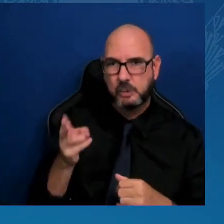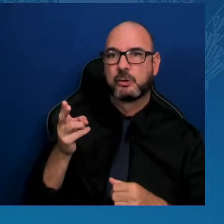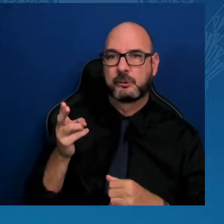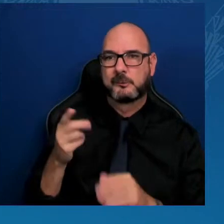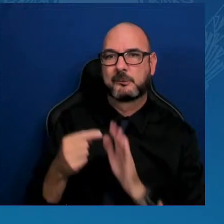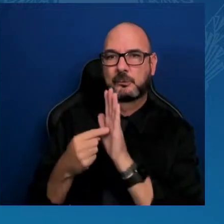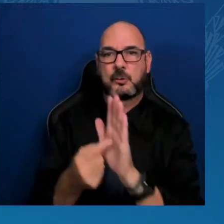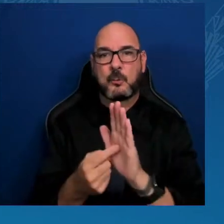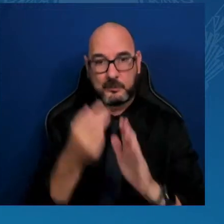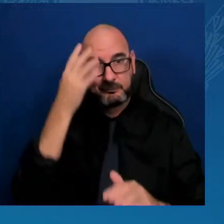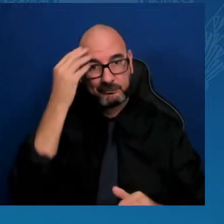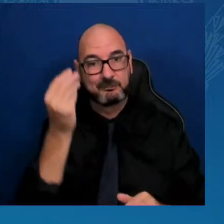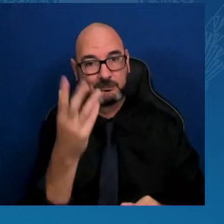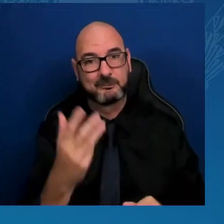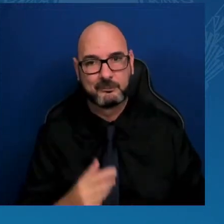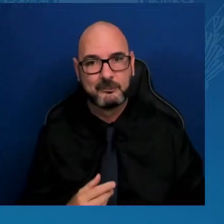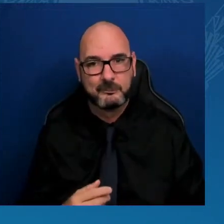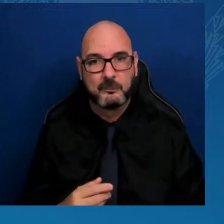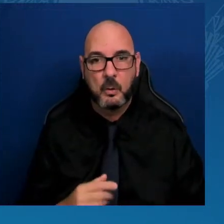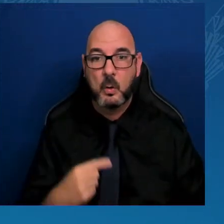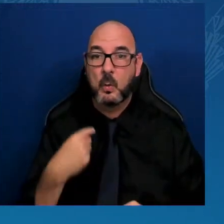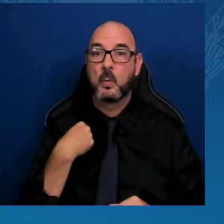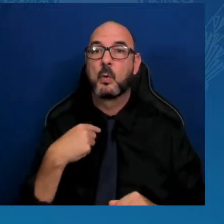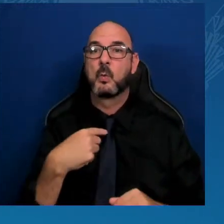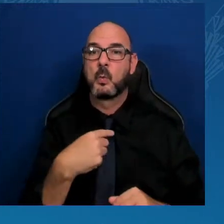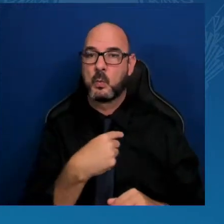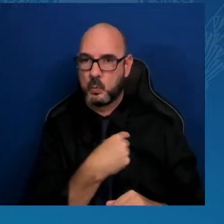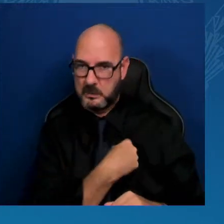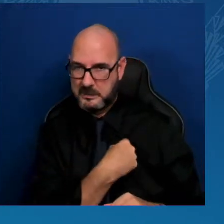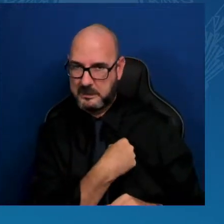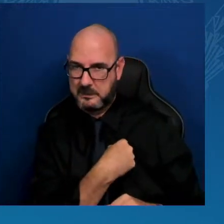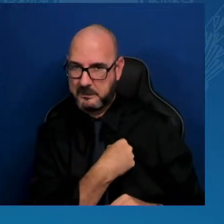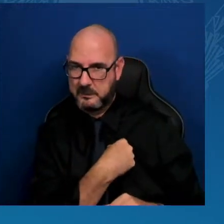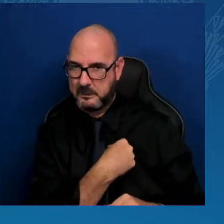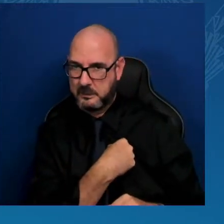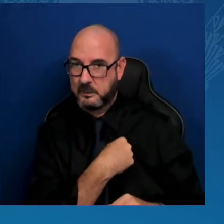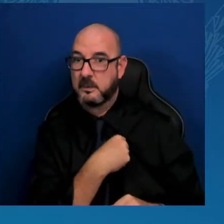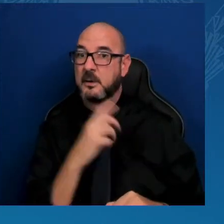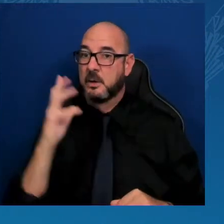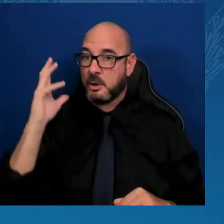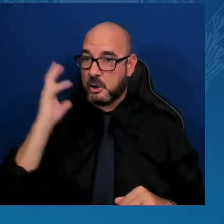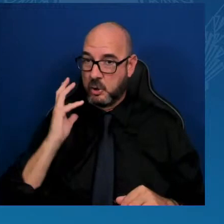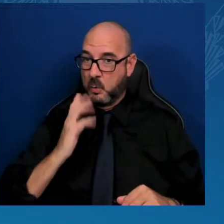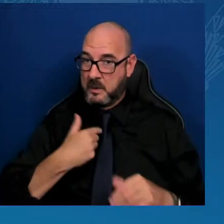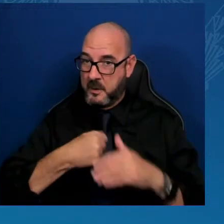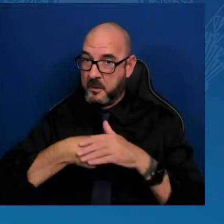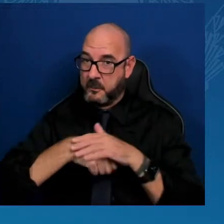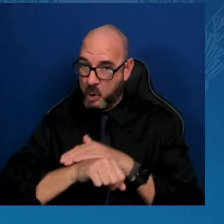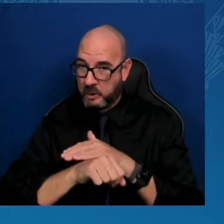We were born for a time such as this.